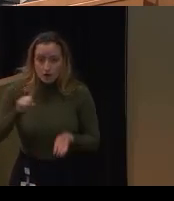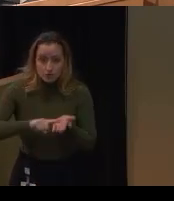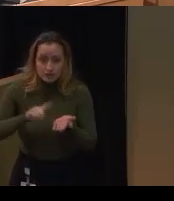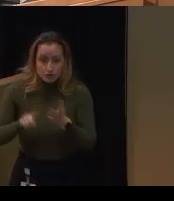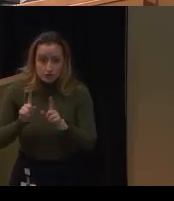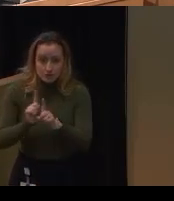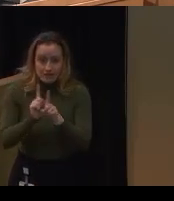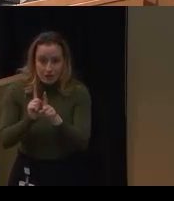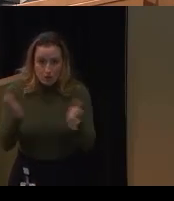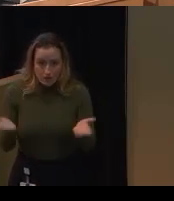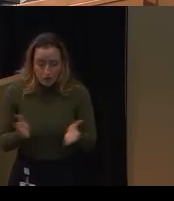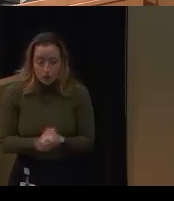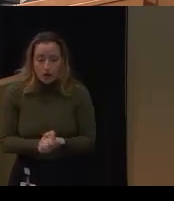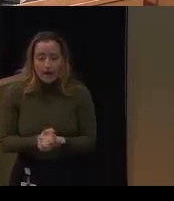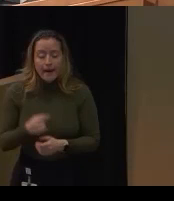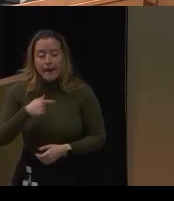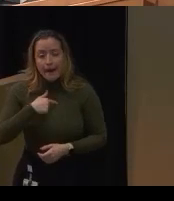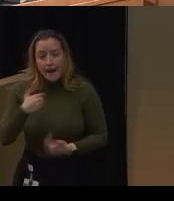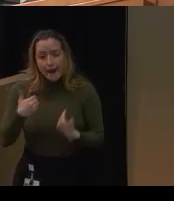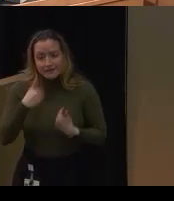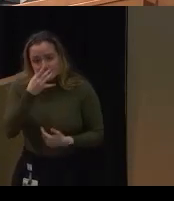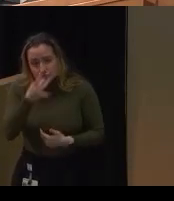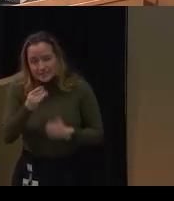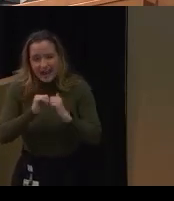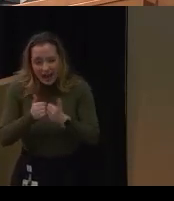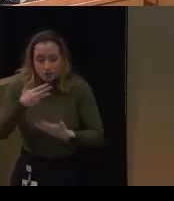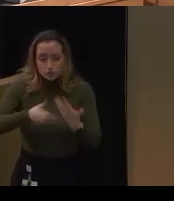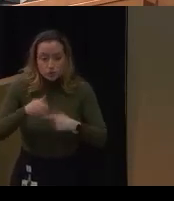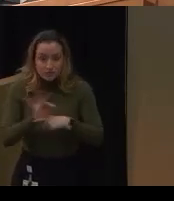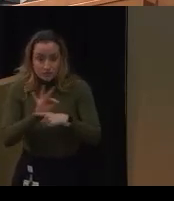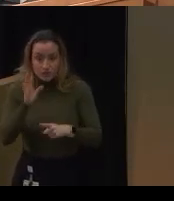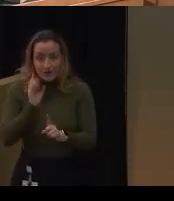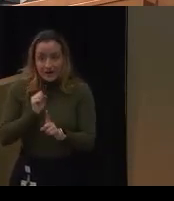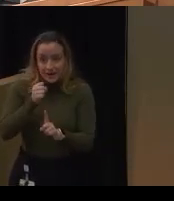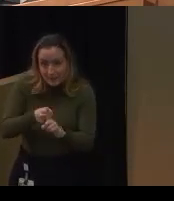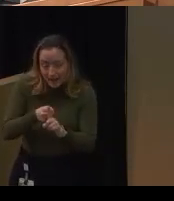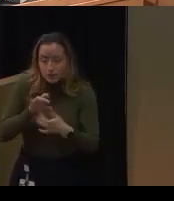um and I have particular interest in how social functioning impacts more relates to Suicide risk